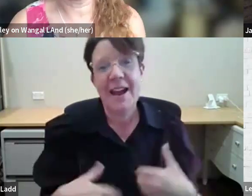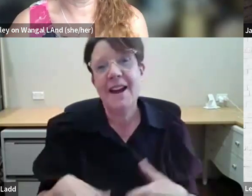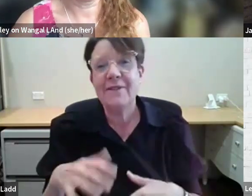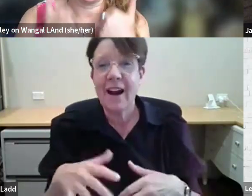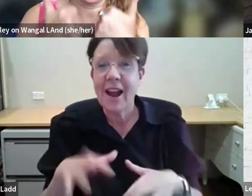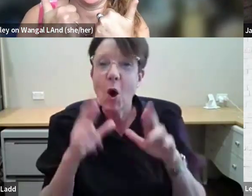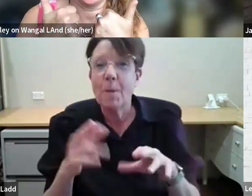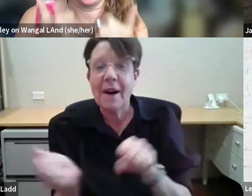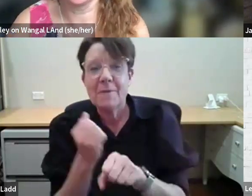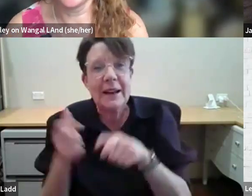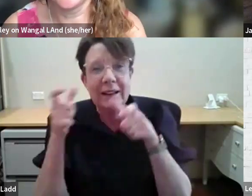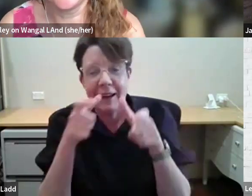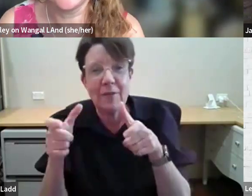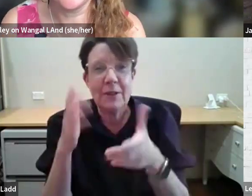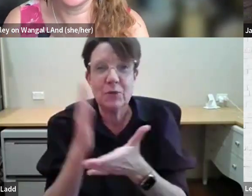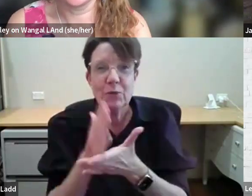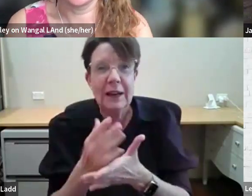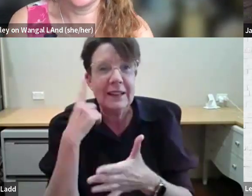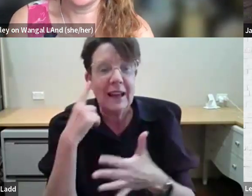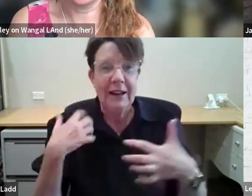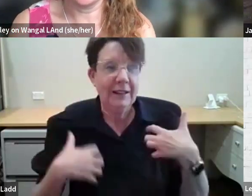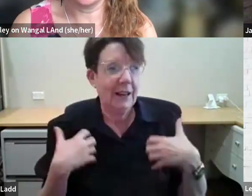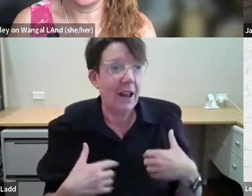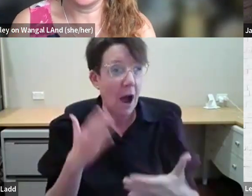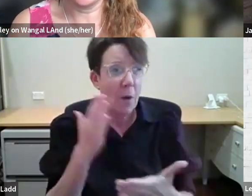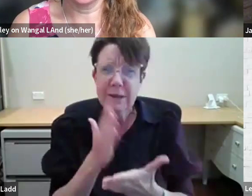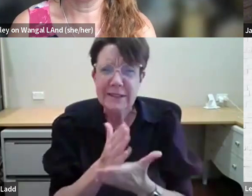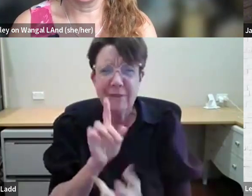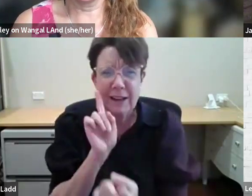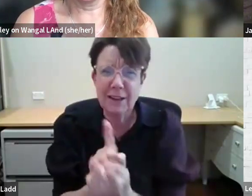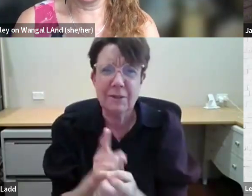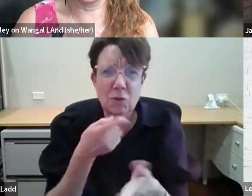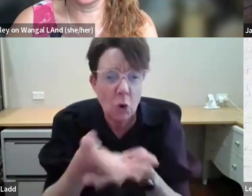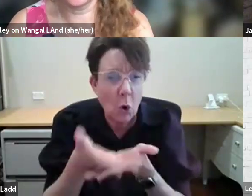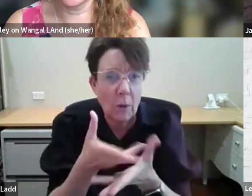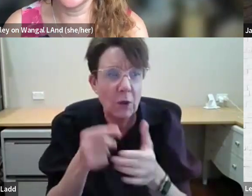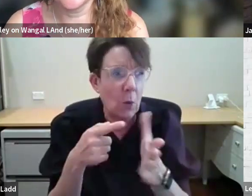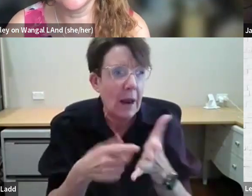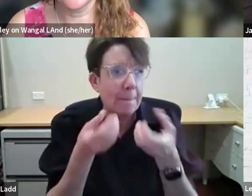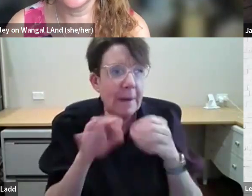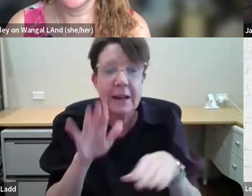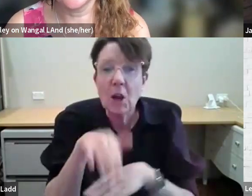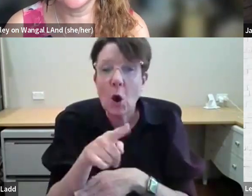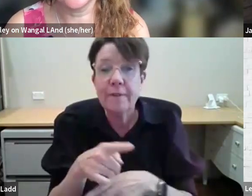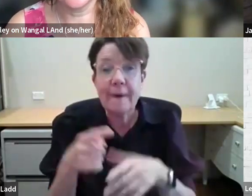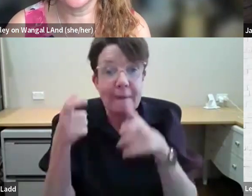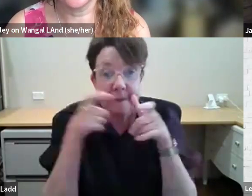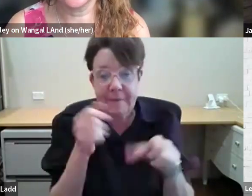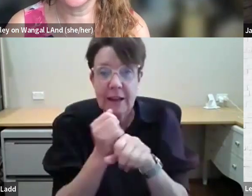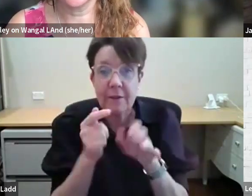about governance, and I want to ask a follow-on question but I would ask it to Both you and Pippa